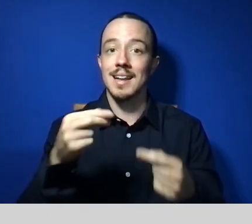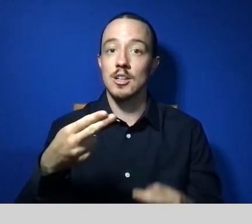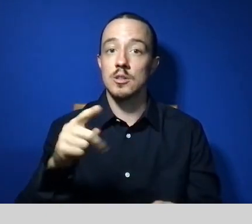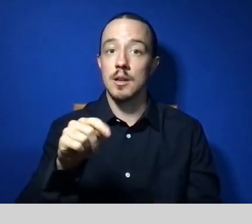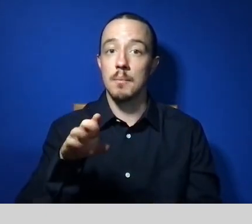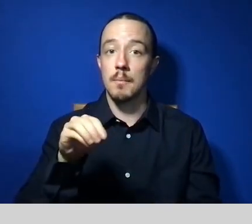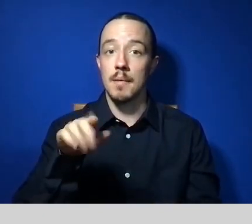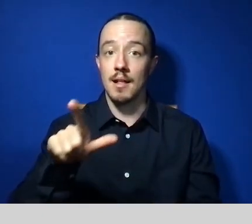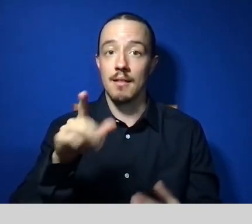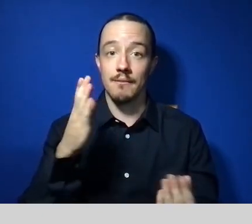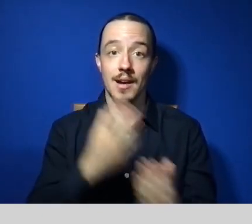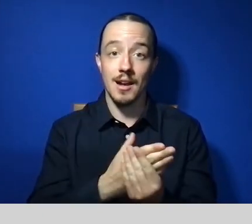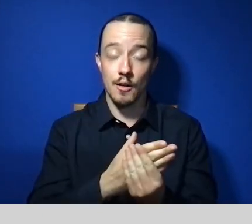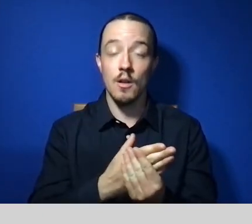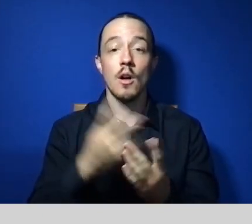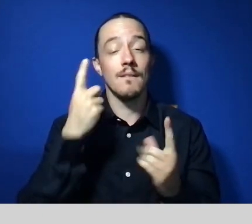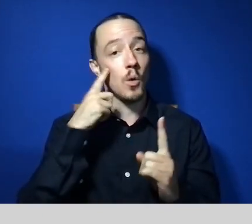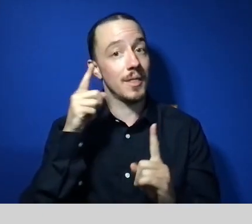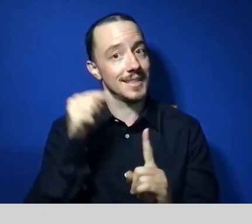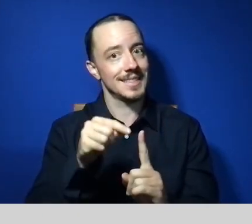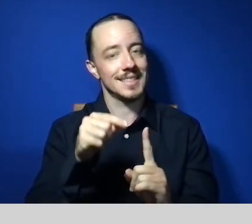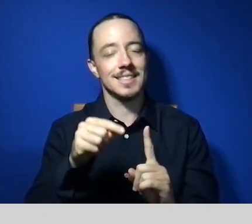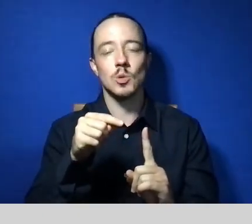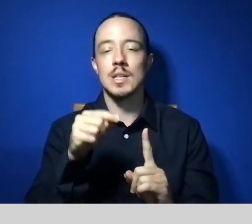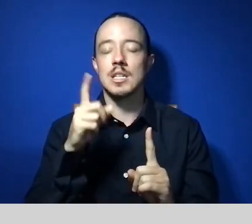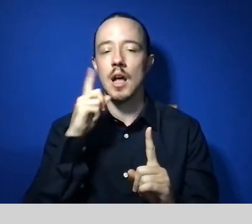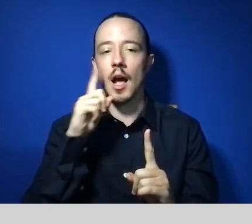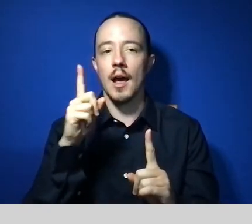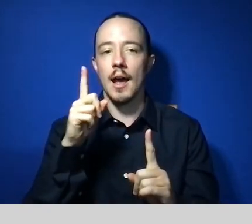file. And then this case, I put it out to,